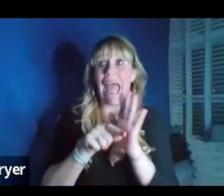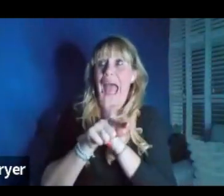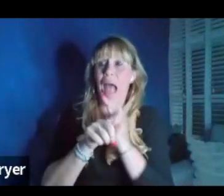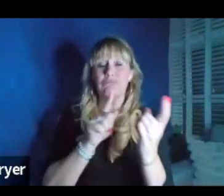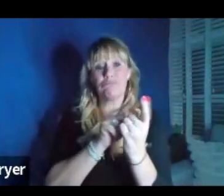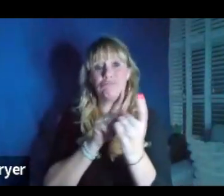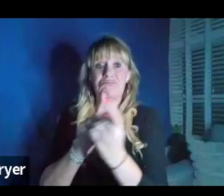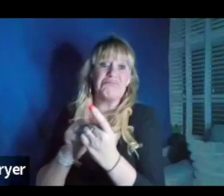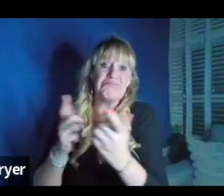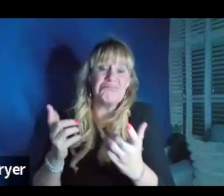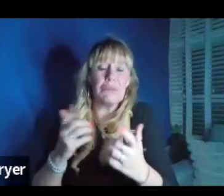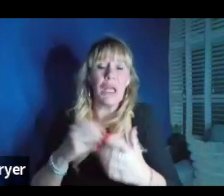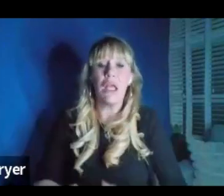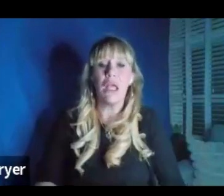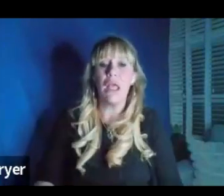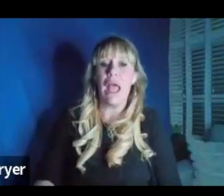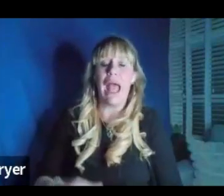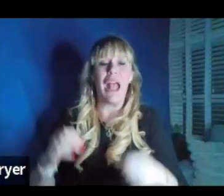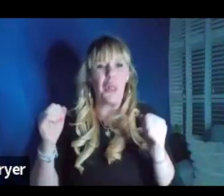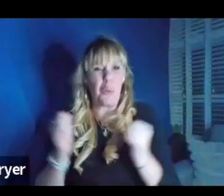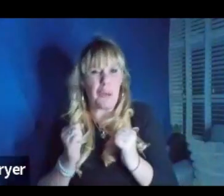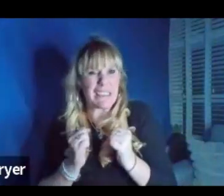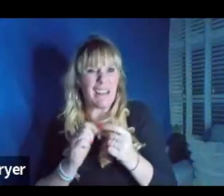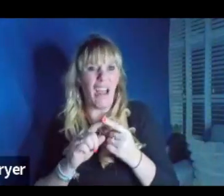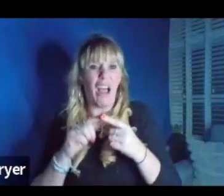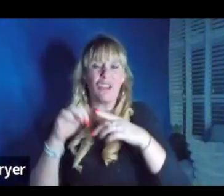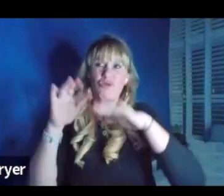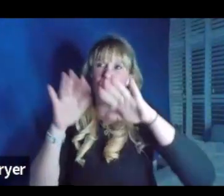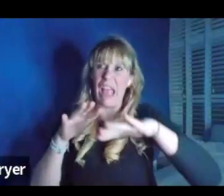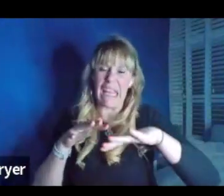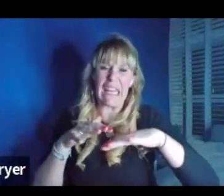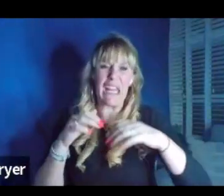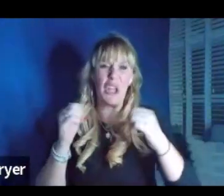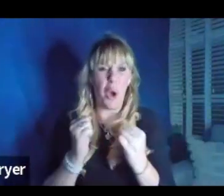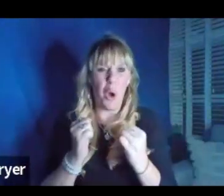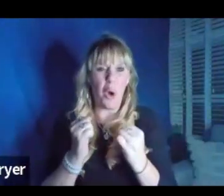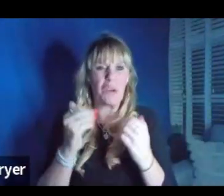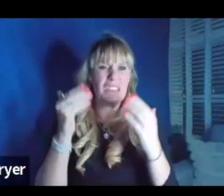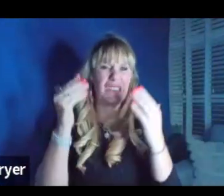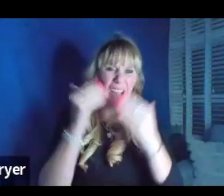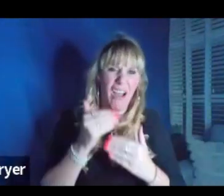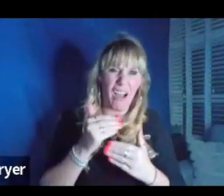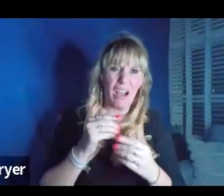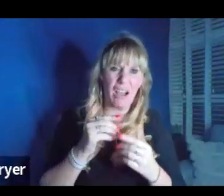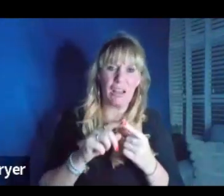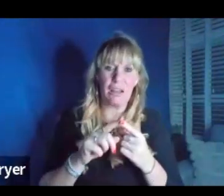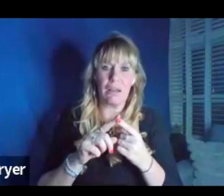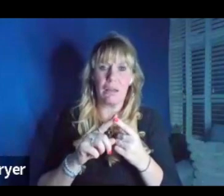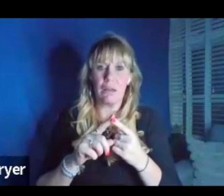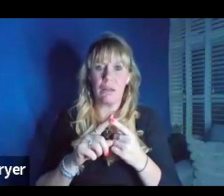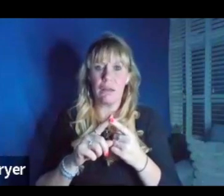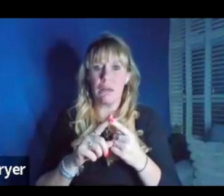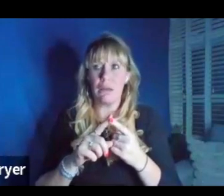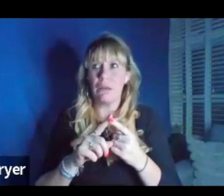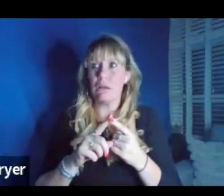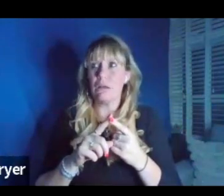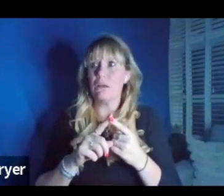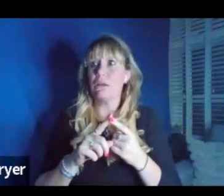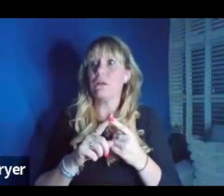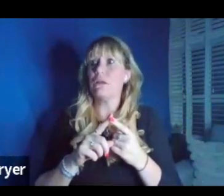Especially in the winter, it's rainy it's cold, it's dark in the evenings, just harder to leave our homes.